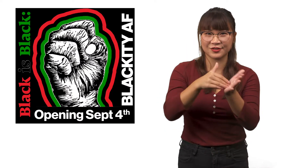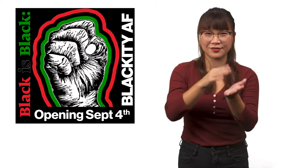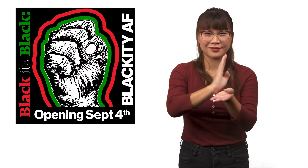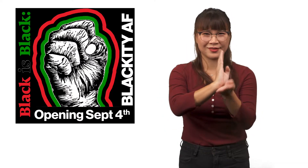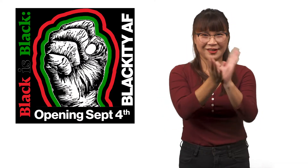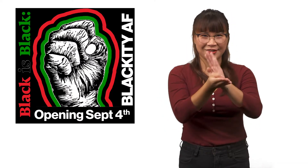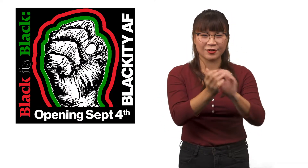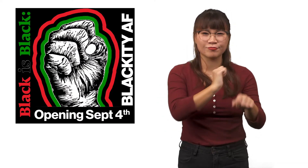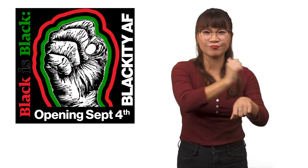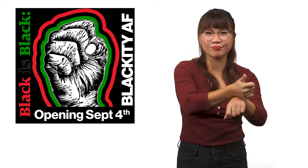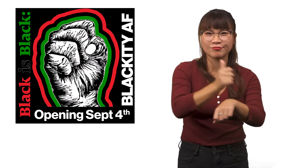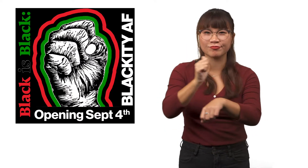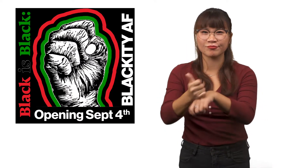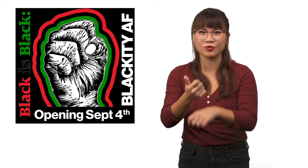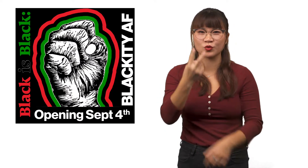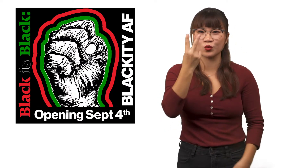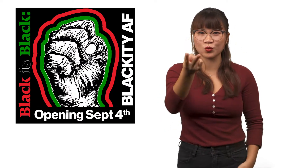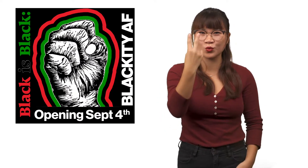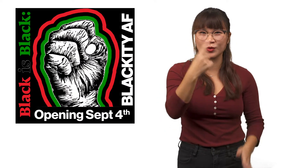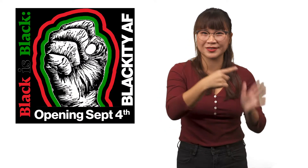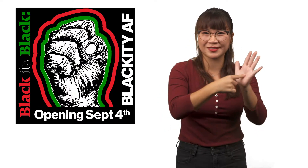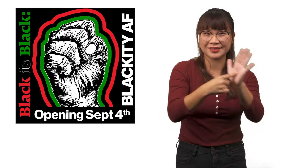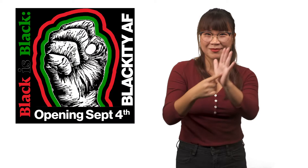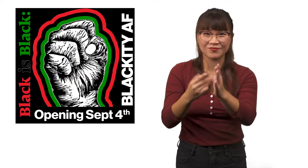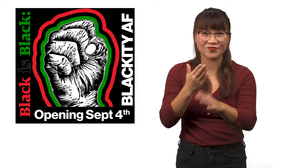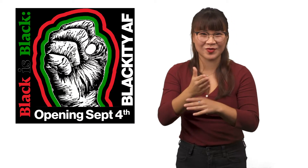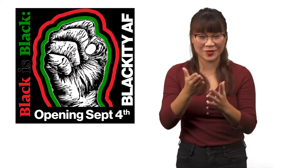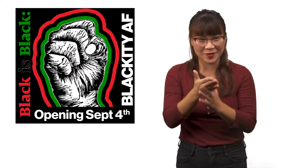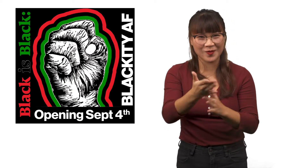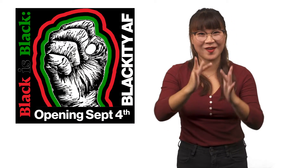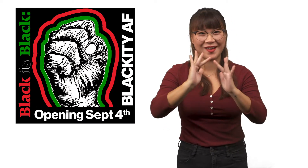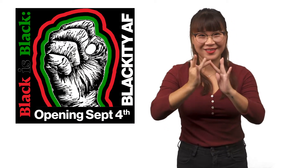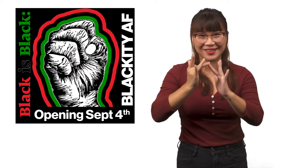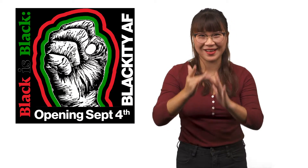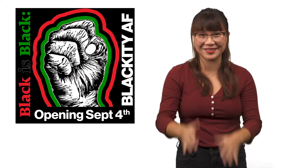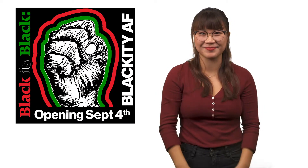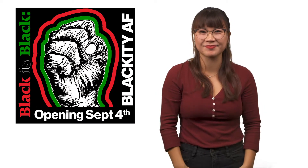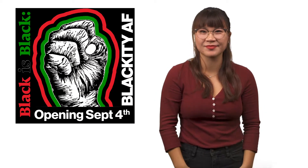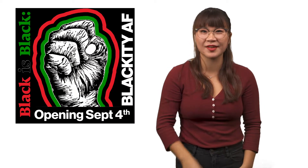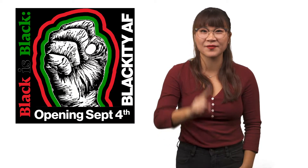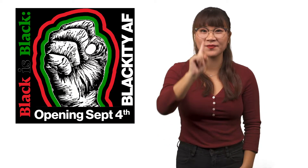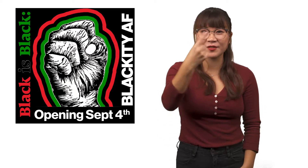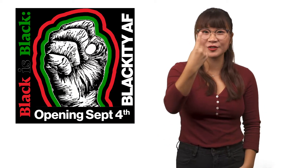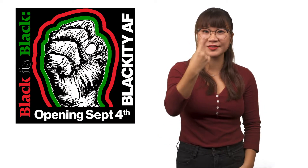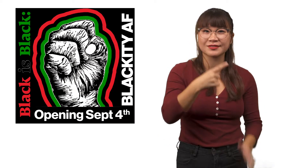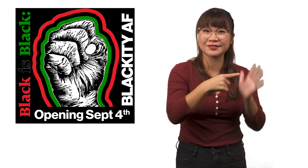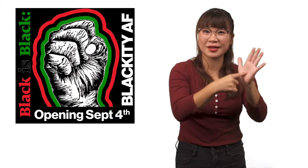The Dyer Arts Center has organized two new online exhibits.